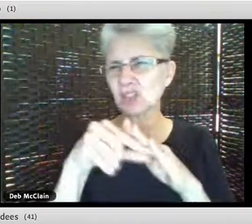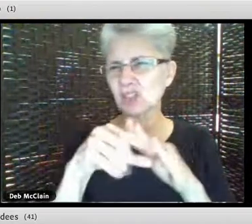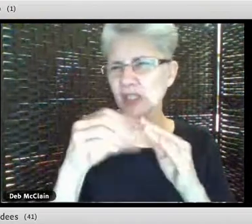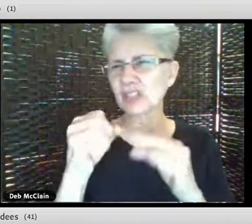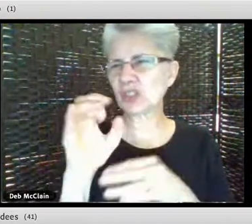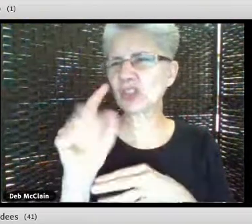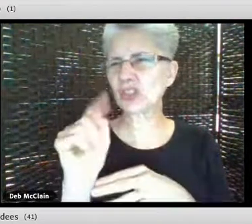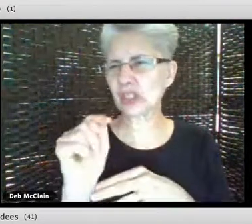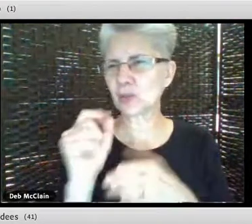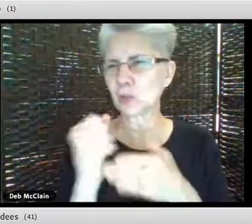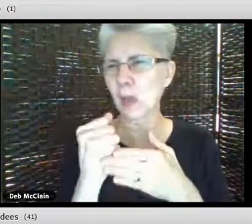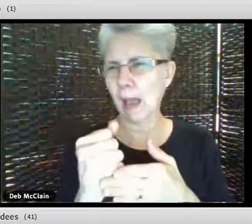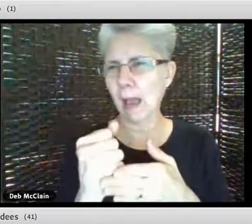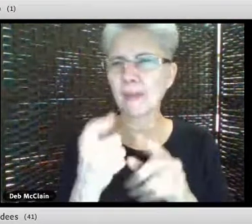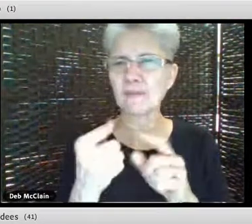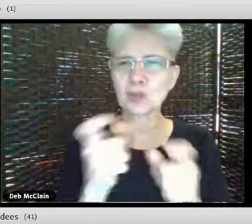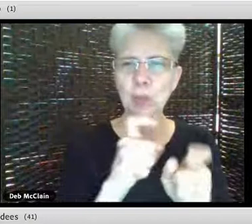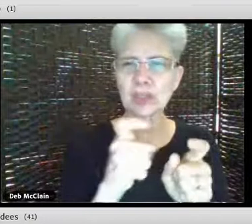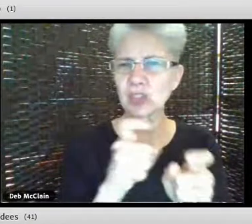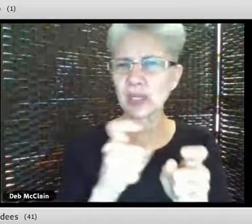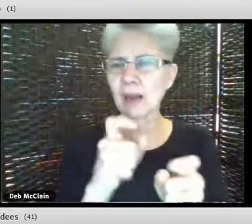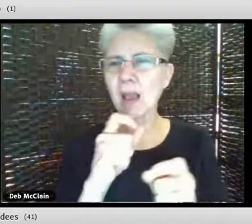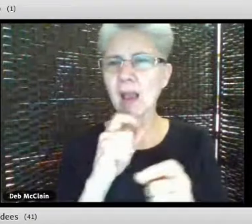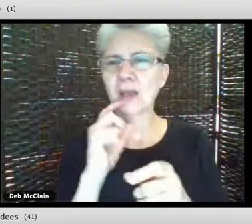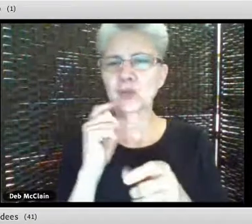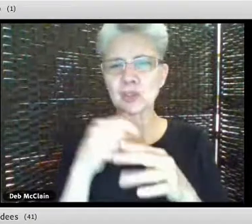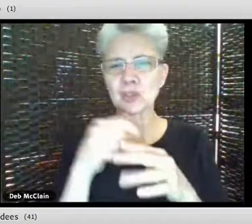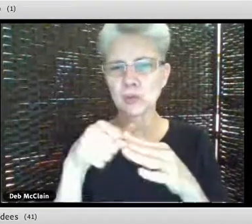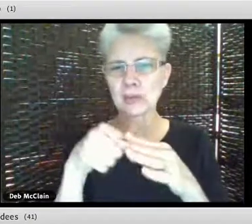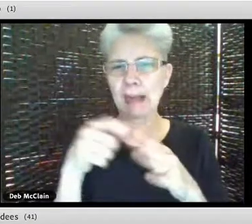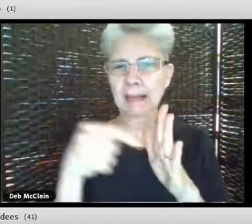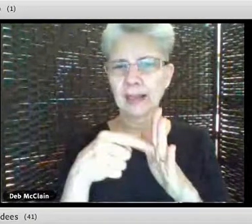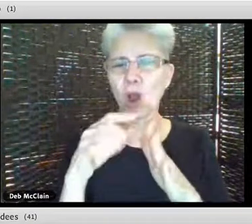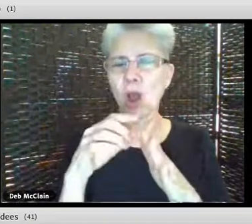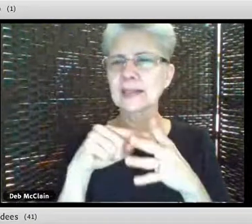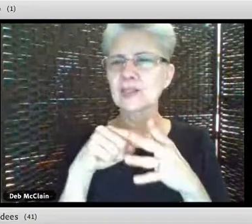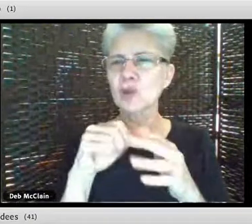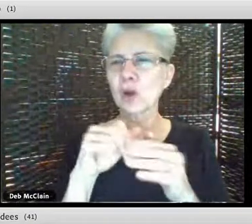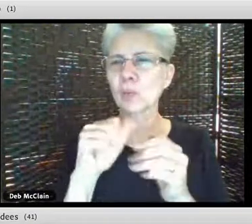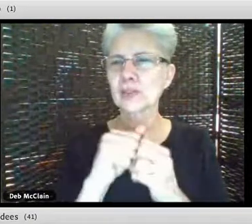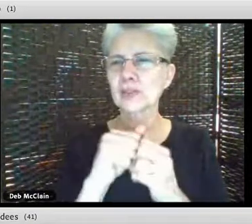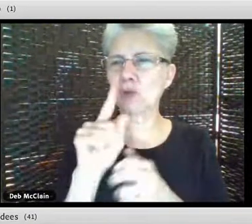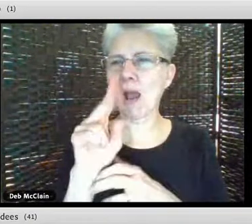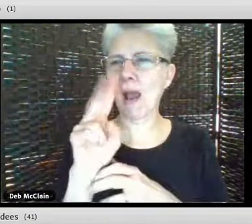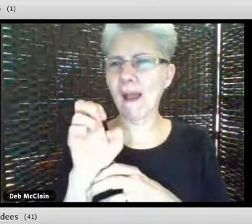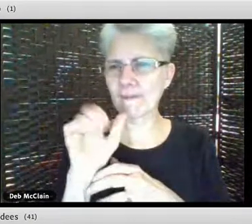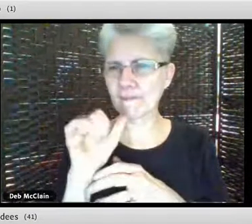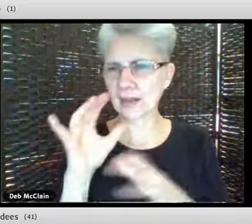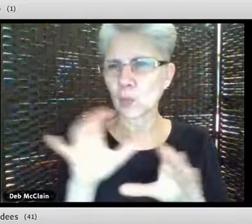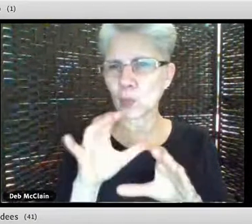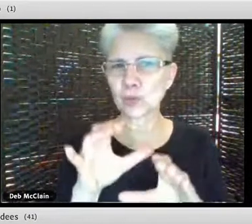Drive basics, cheat sheets, you know if you're switching. I usually just go down here and click on get started with Drive,